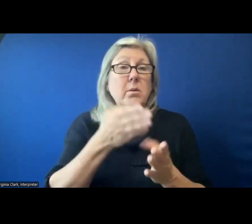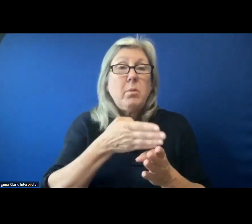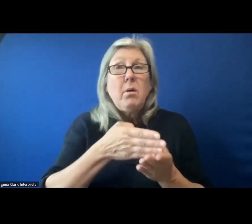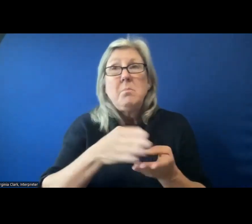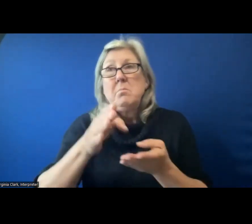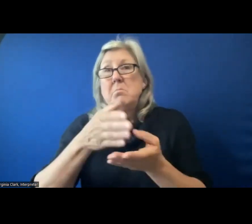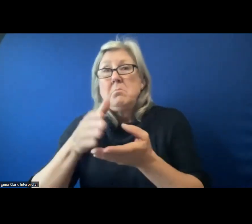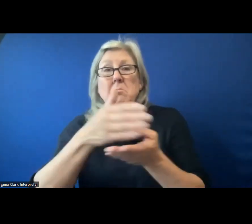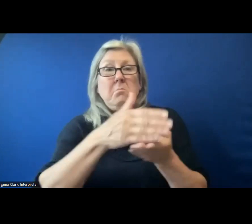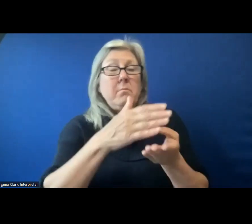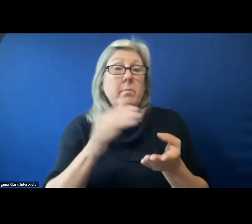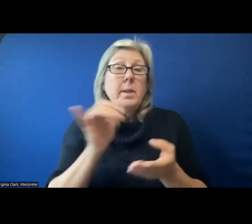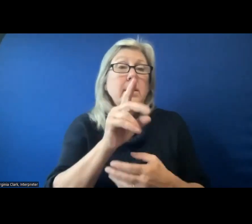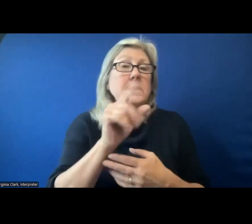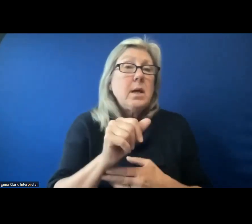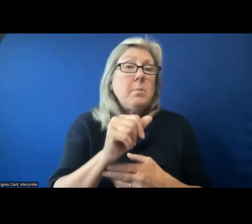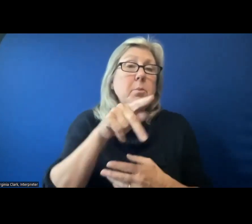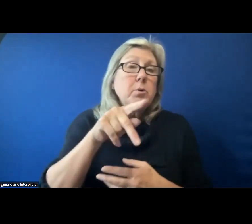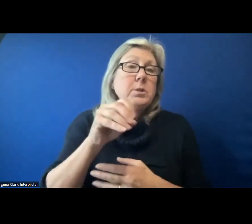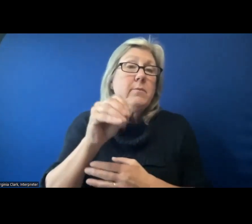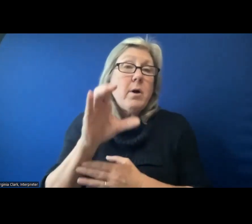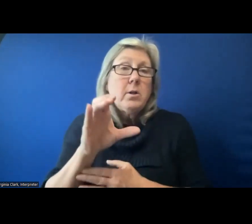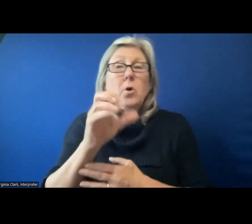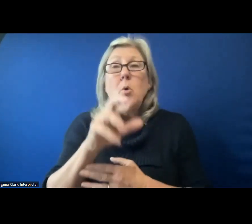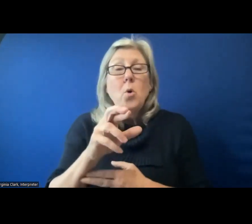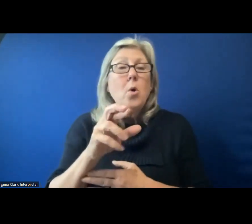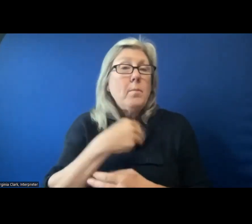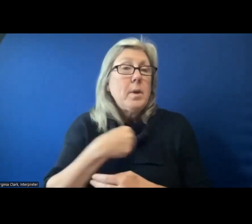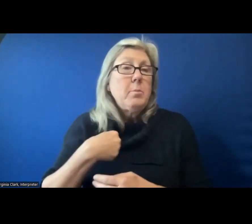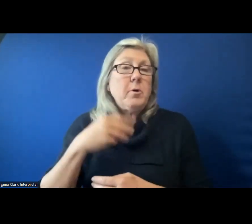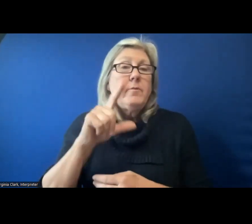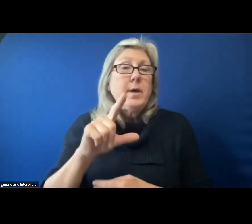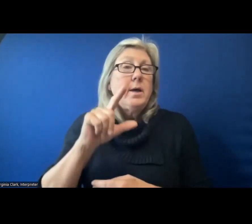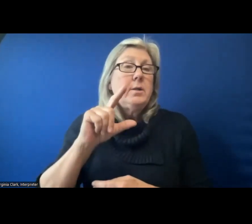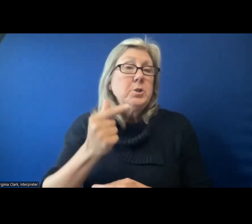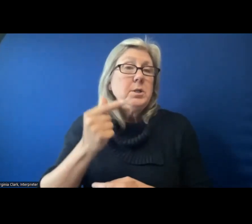person of color or part of the LGBTQ plus community. And having a disability at the